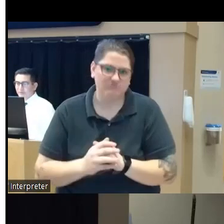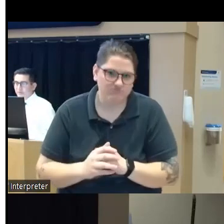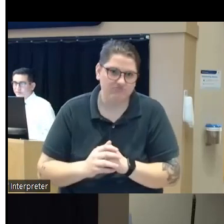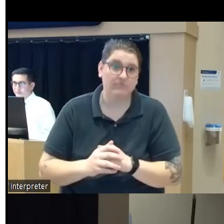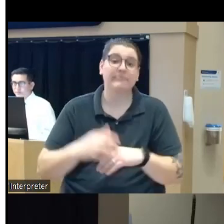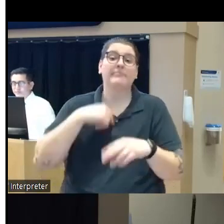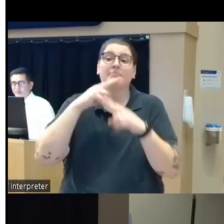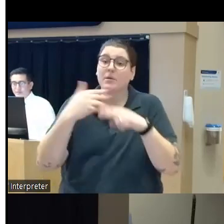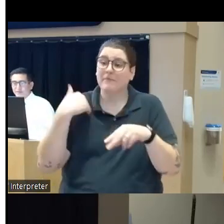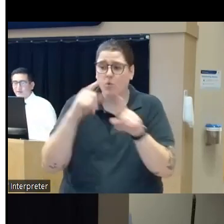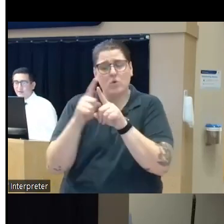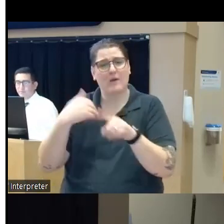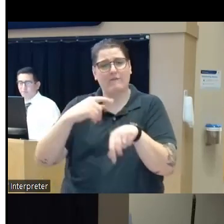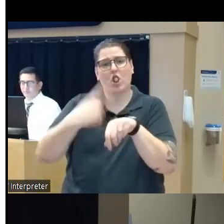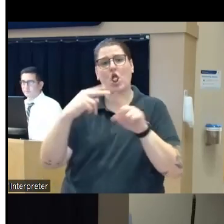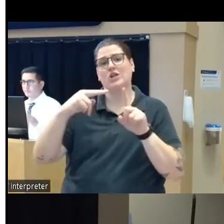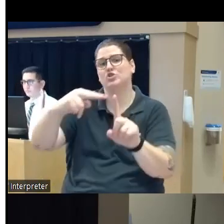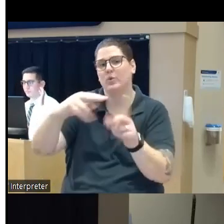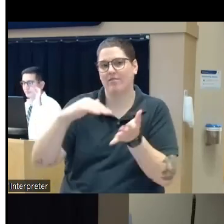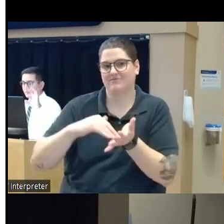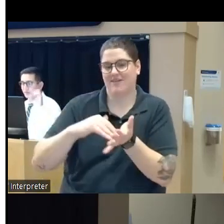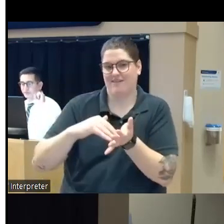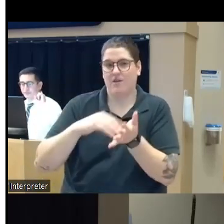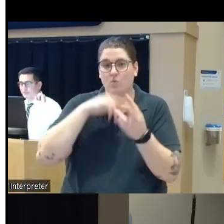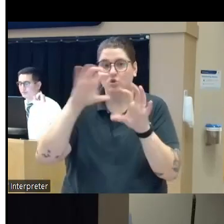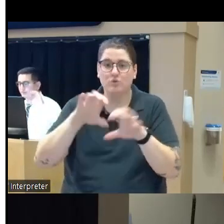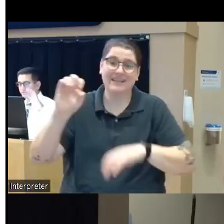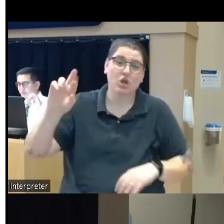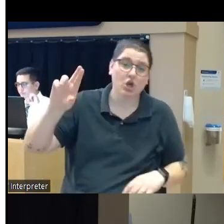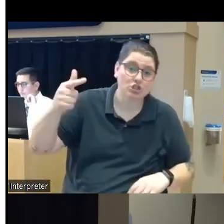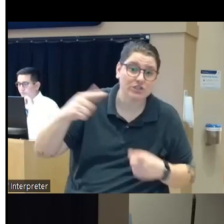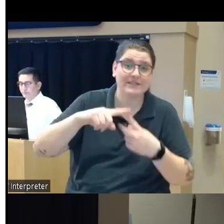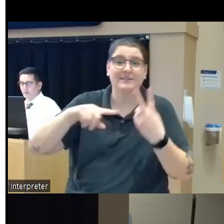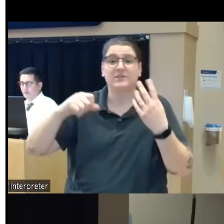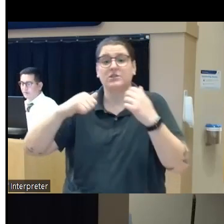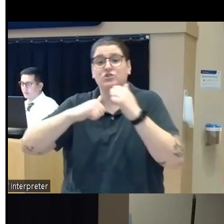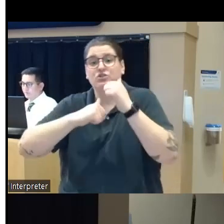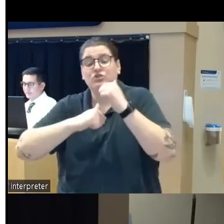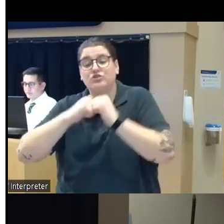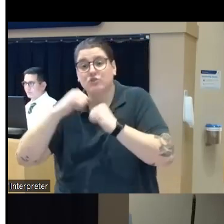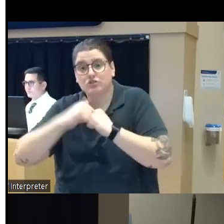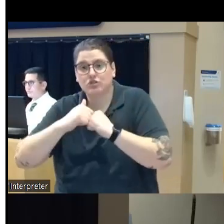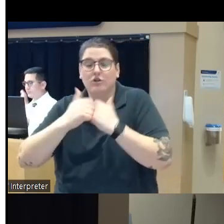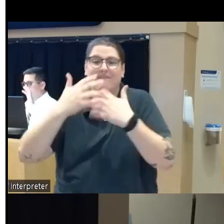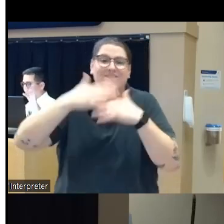we have a longitudinal study where we're you know doing ERG structural vascular Imaging we're doing